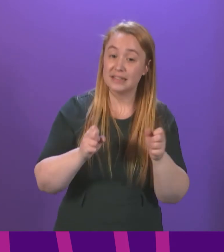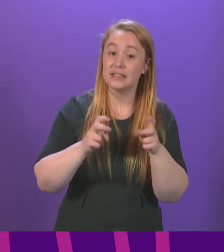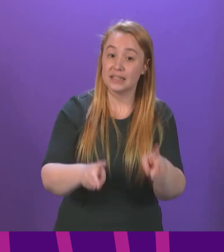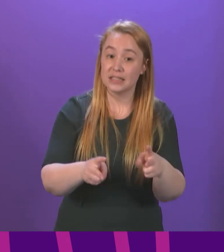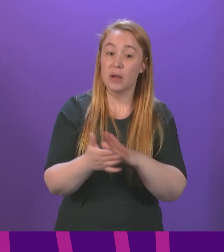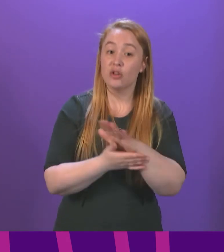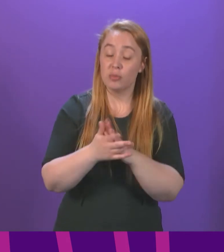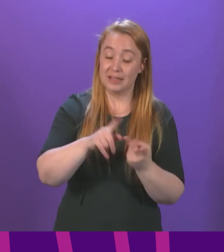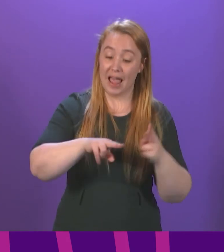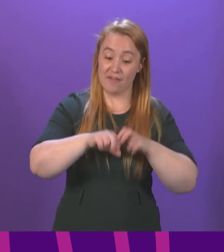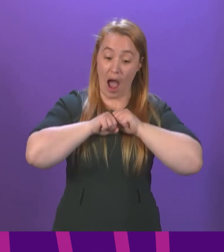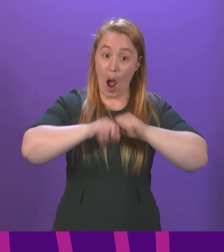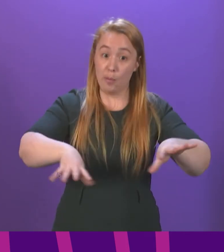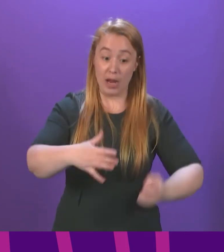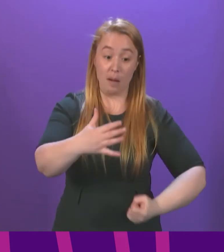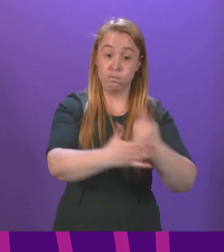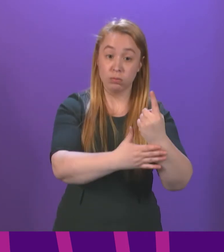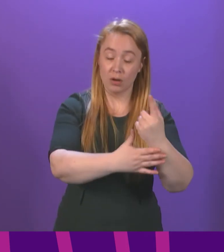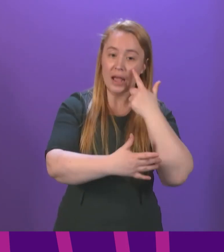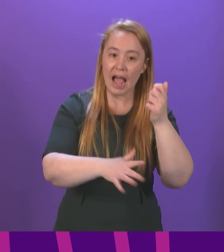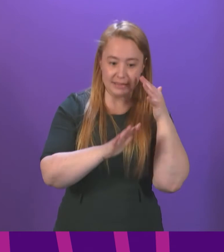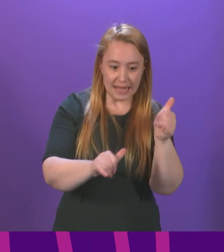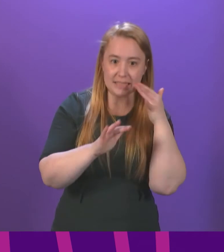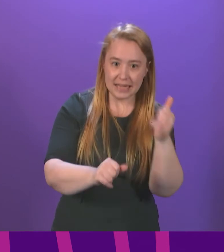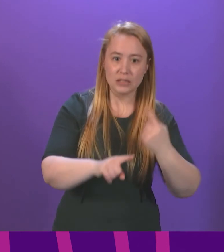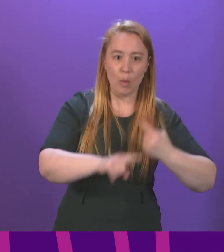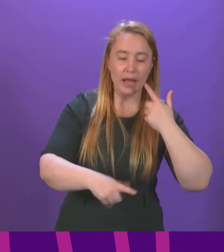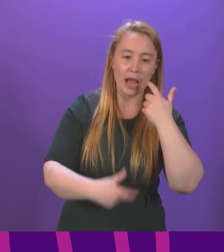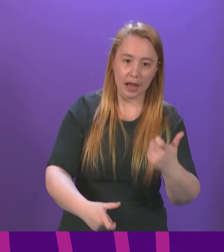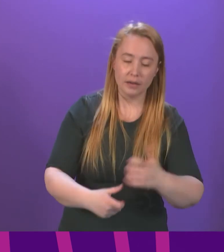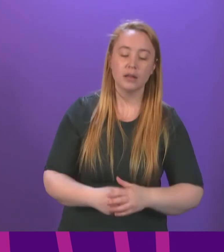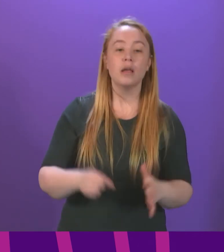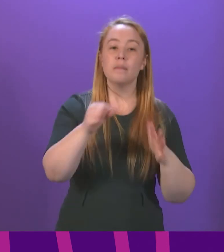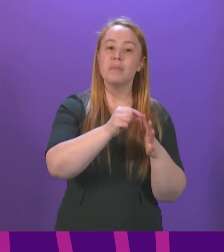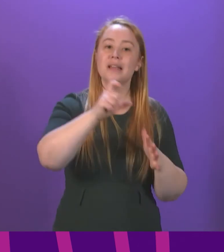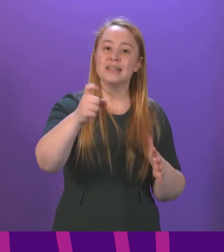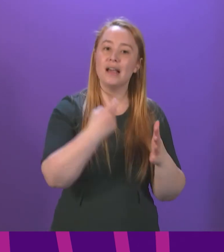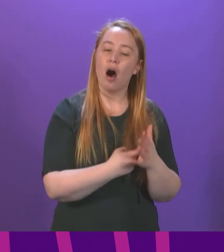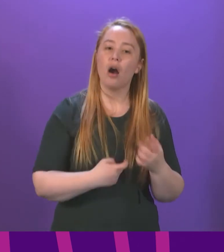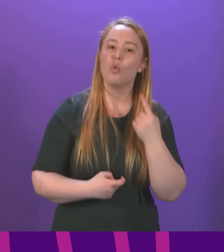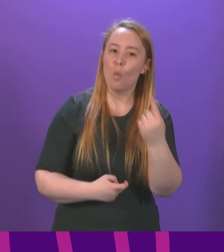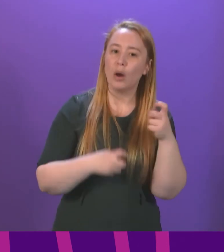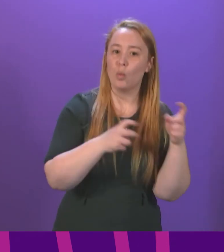if demand increases again. PCR testing is only one aspect of our testing programme. There is also extensive lateral